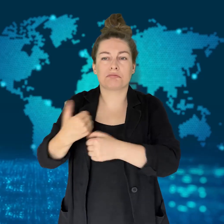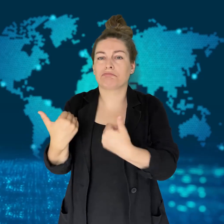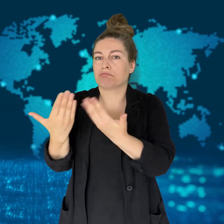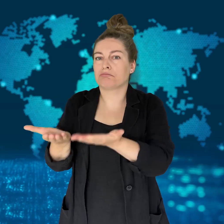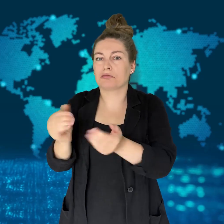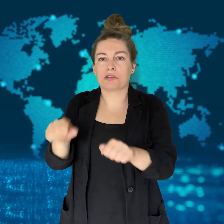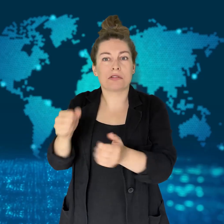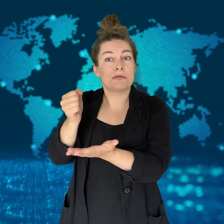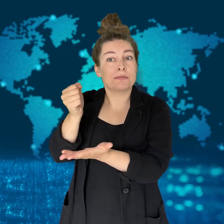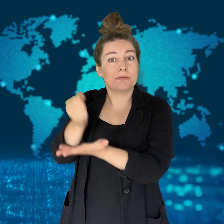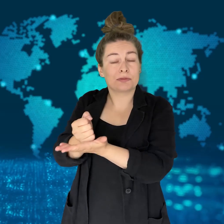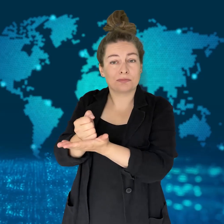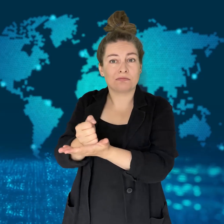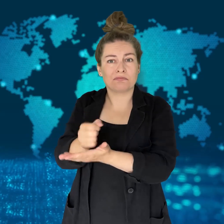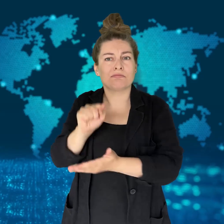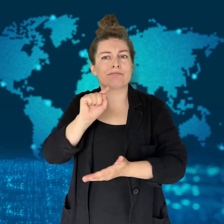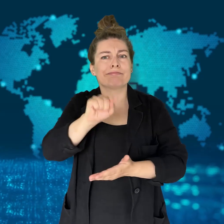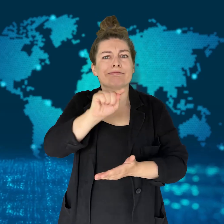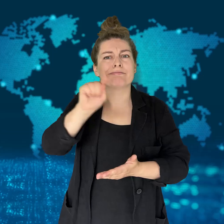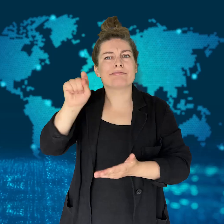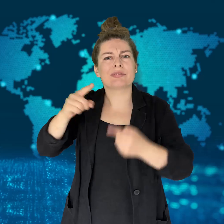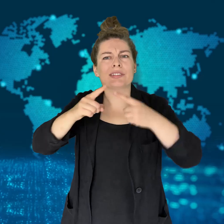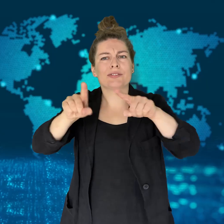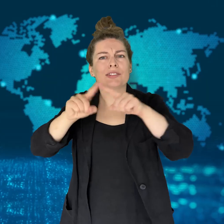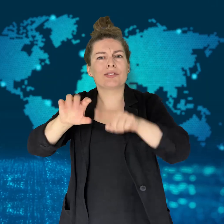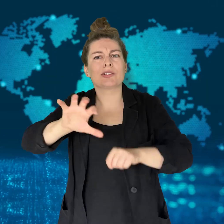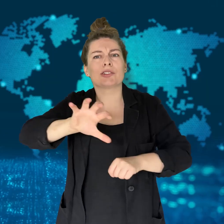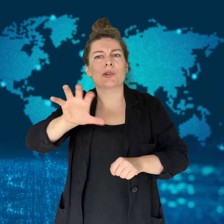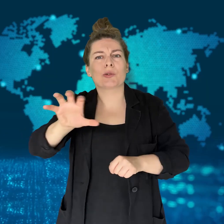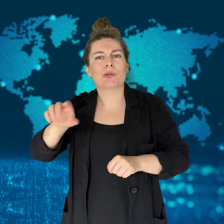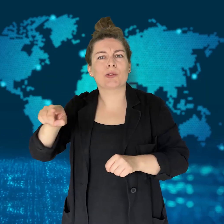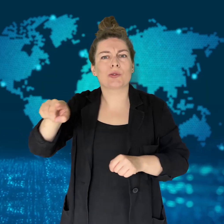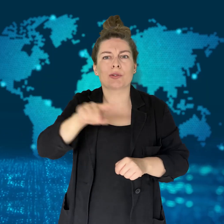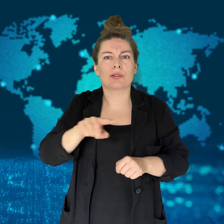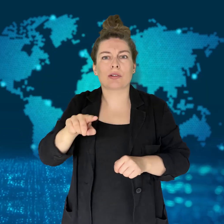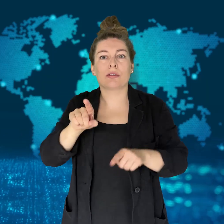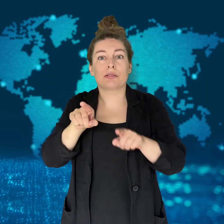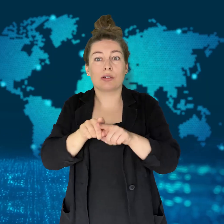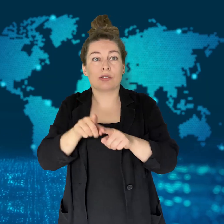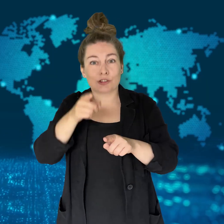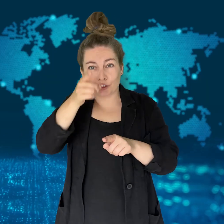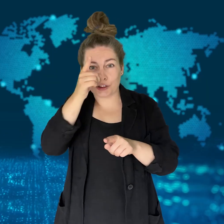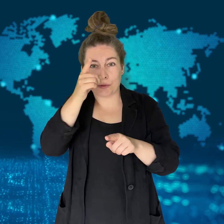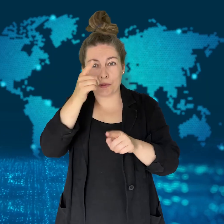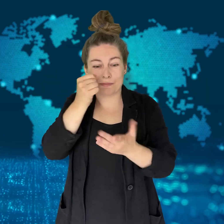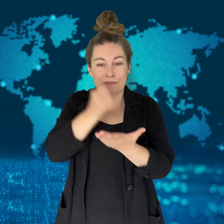that other country.